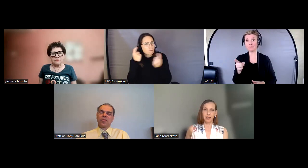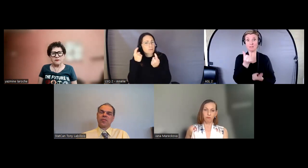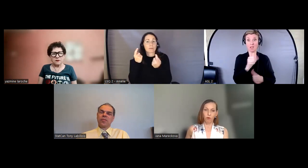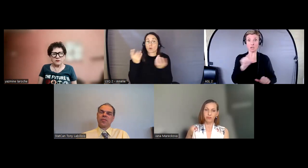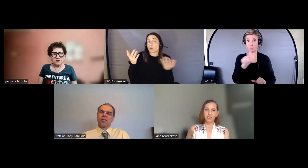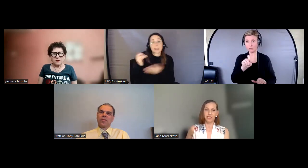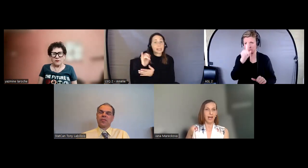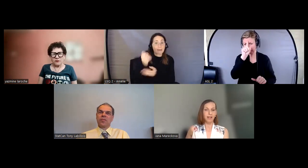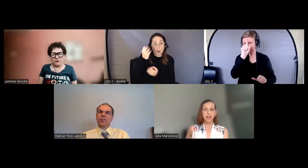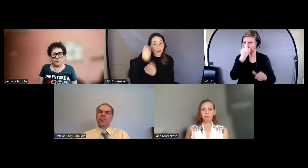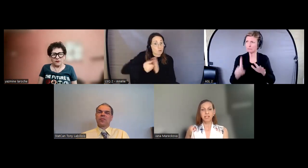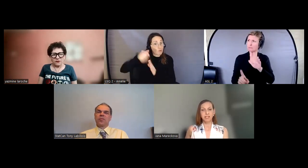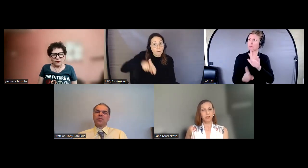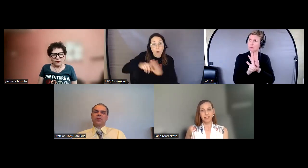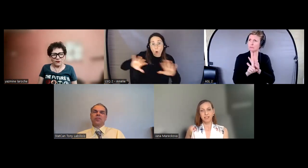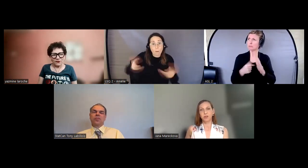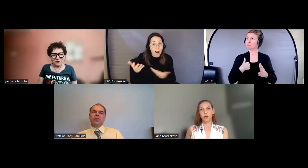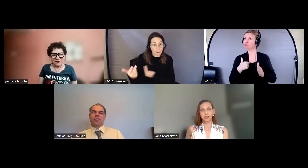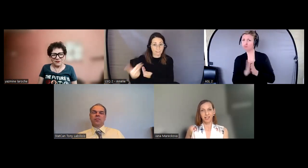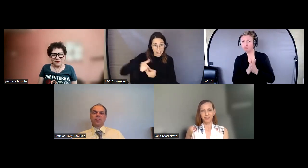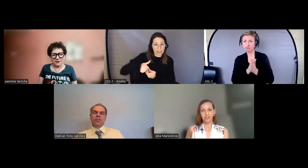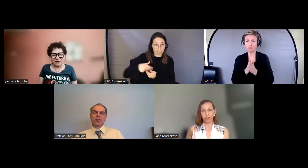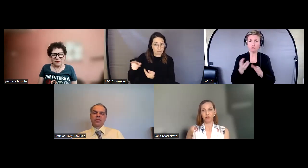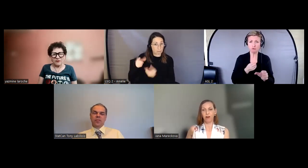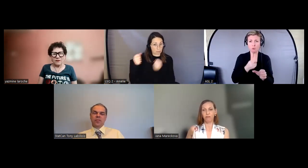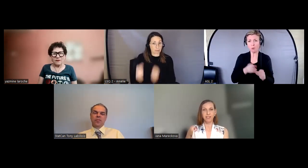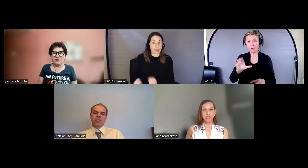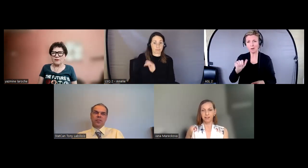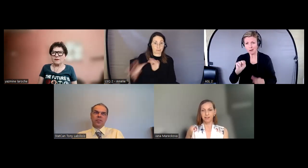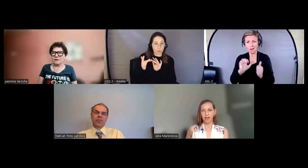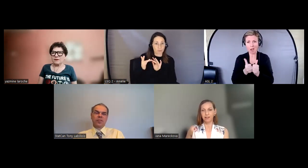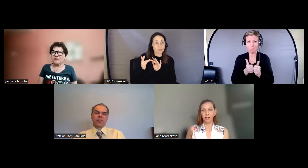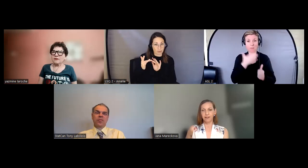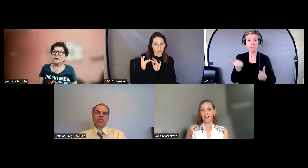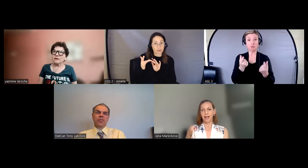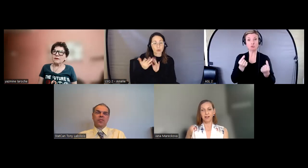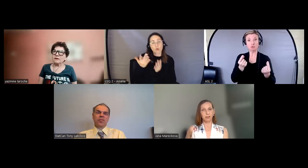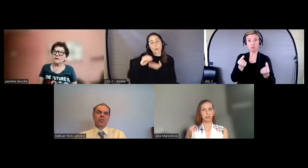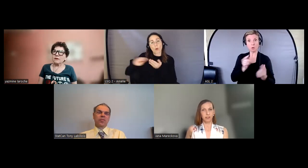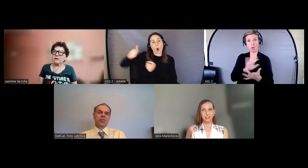involved in can please don't hesitate to contact the national office at uh Ken at carlton.ca